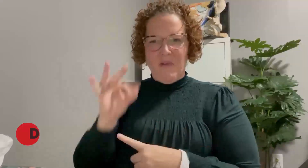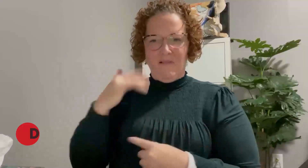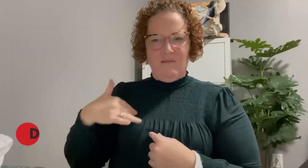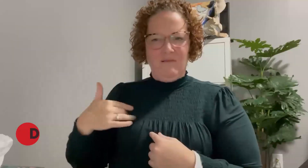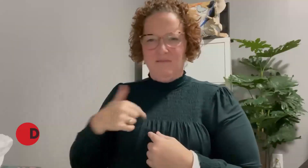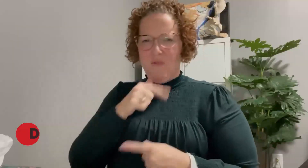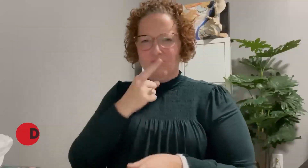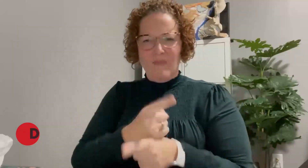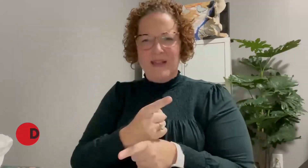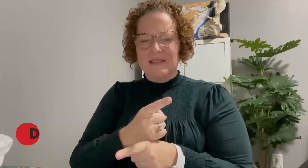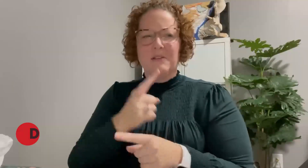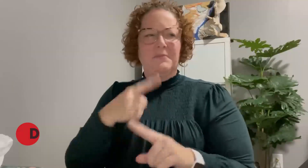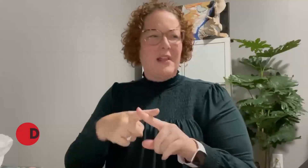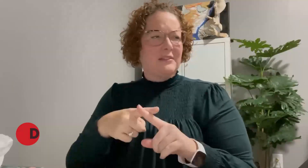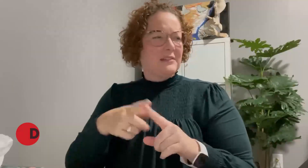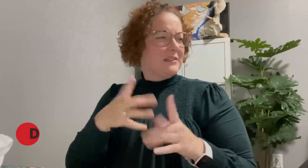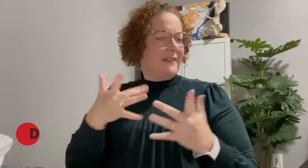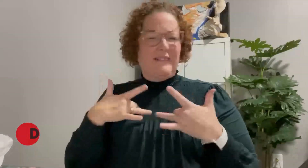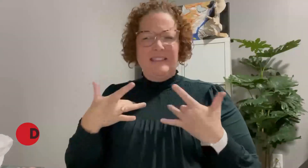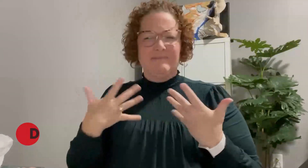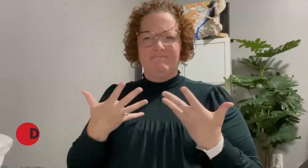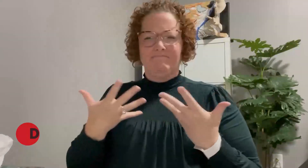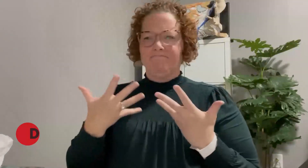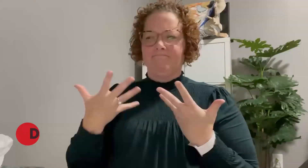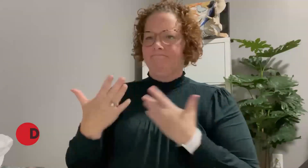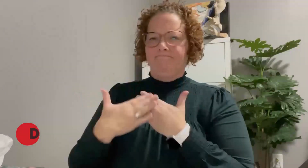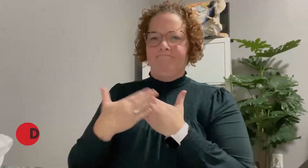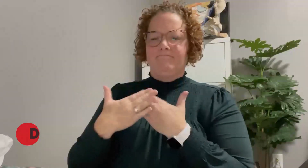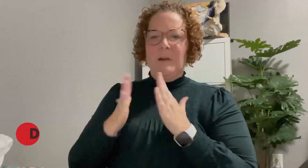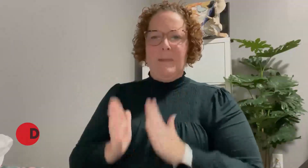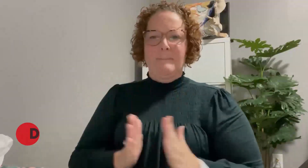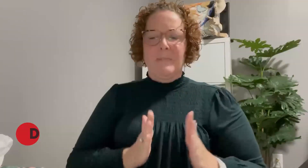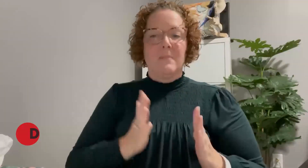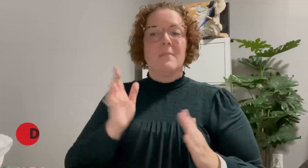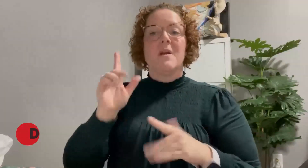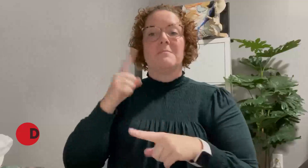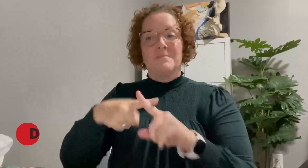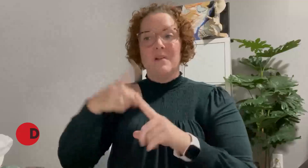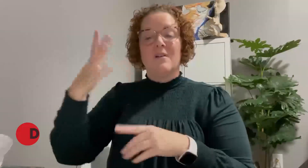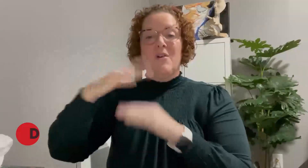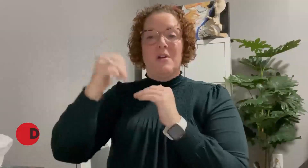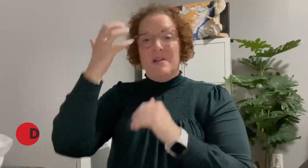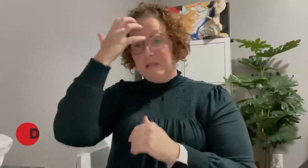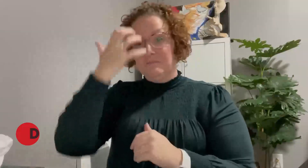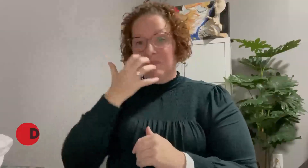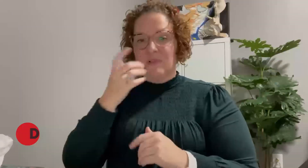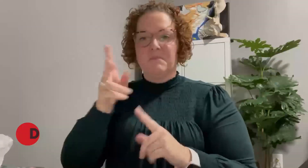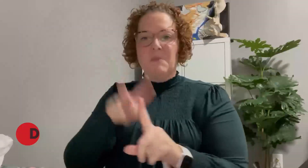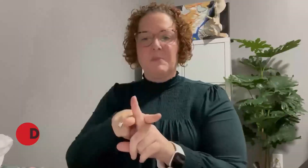When the hospital called me to set up an appointment, it was at a place